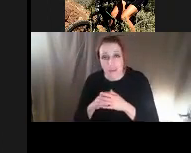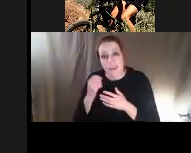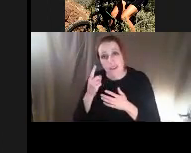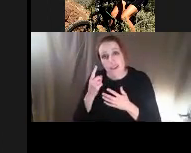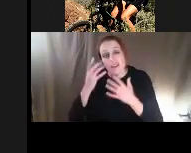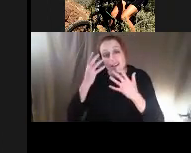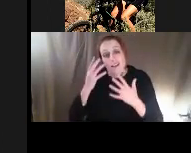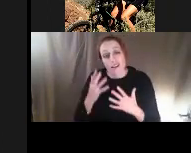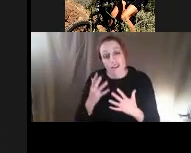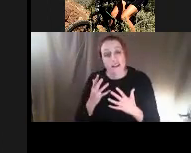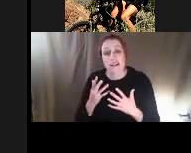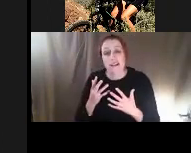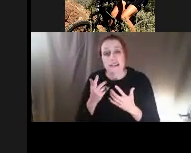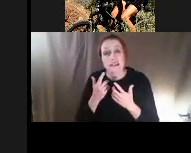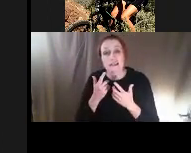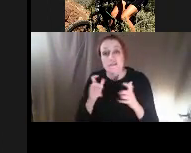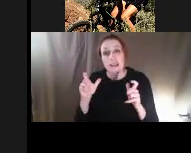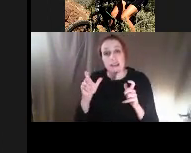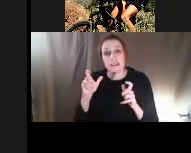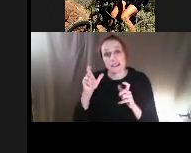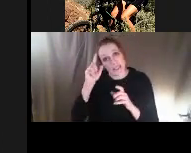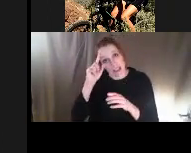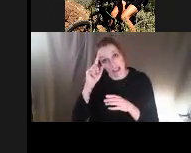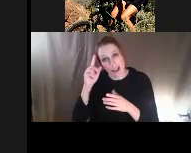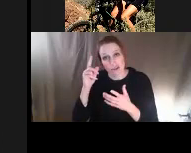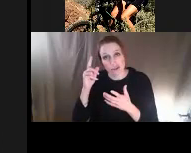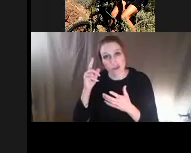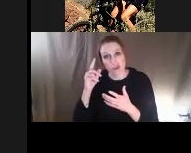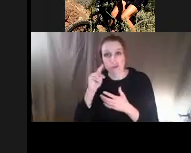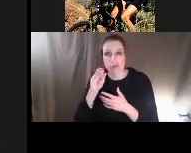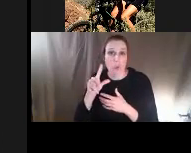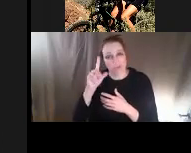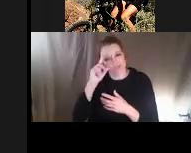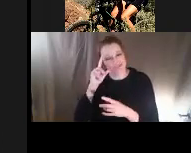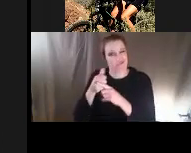psychological toll on the mental health of all recipients, especially when most white people